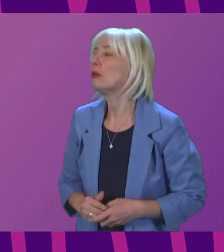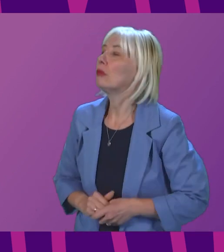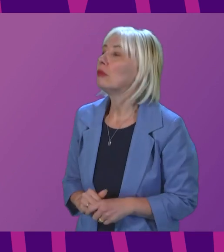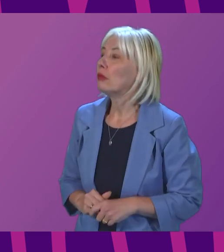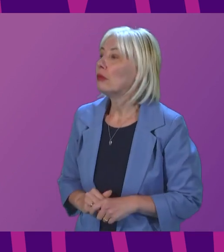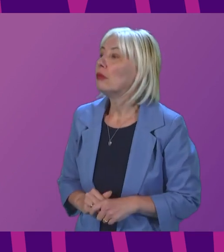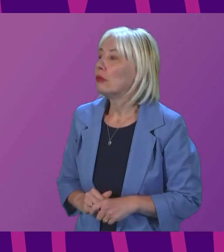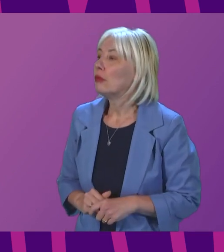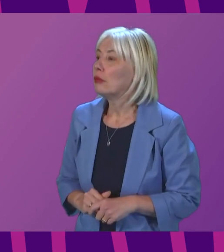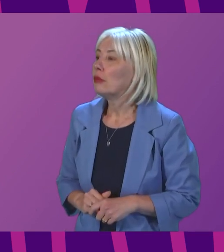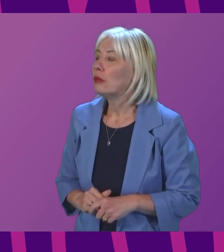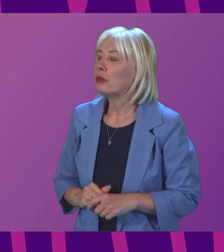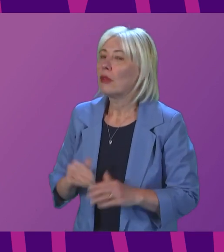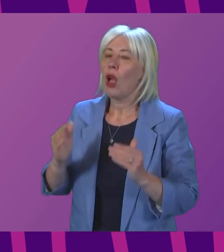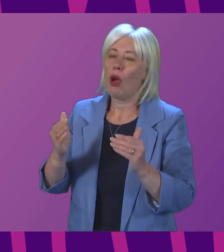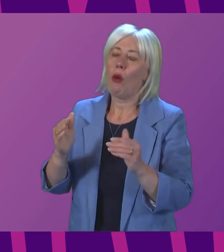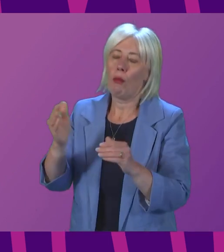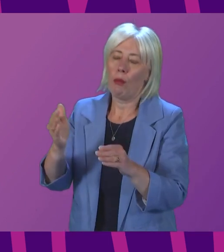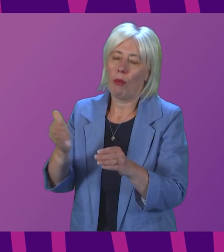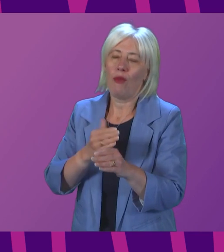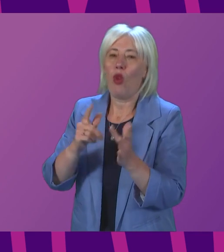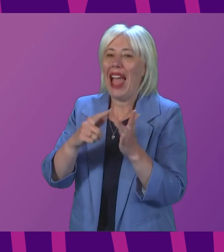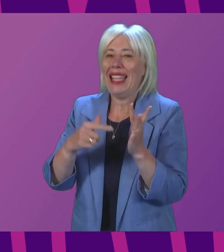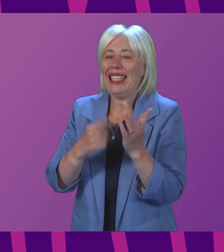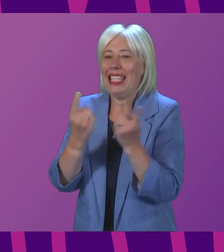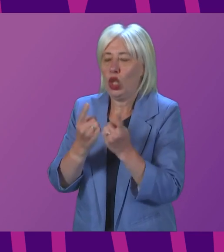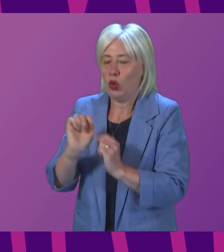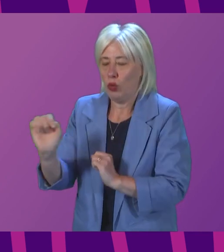Before we move on from the information technology issue, I say that although Jamie Greene says that